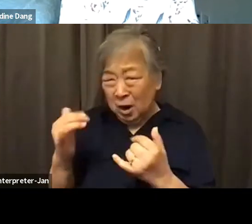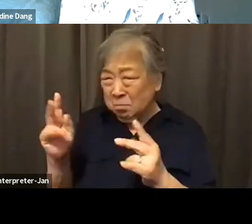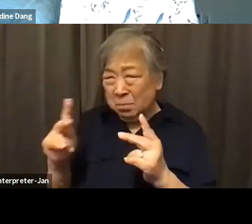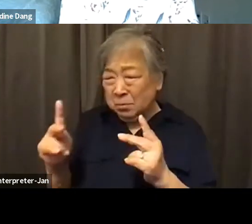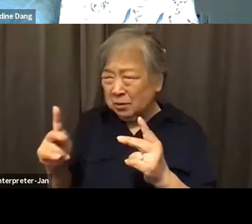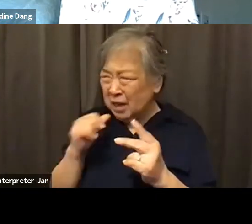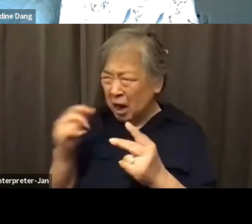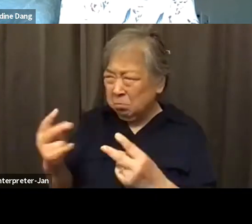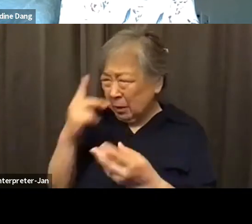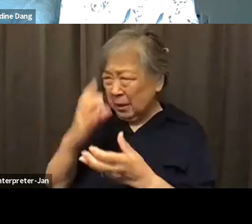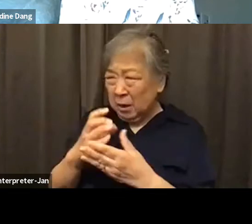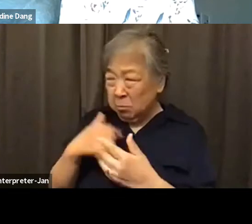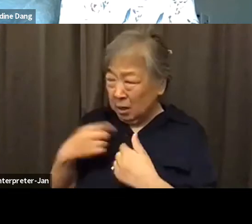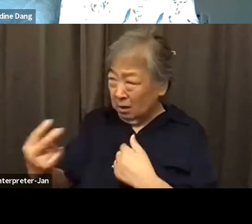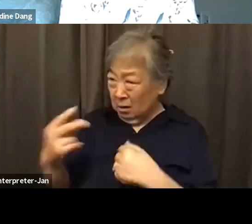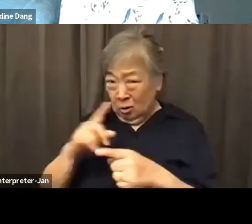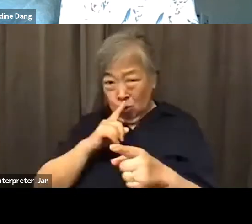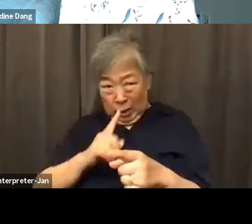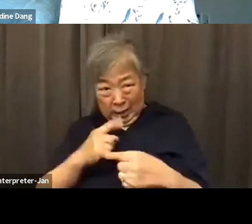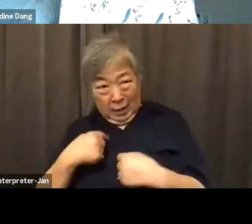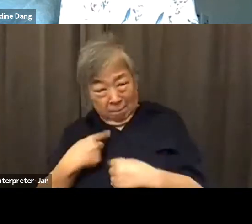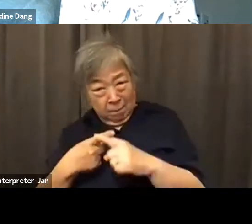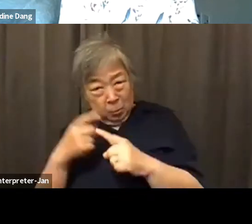And I thought that was also kind of funny because I was like okay, then maybe I won't